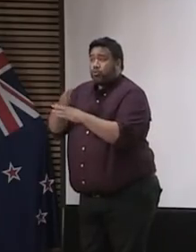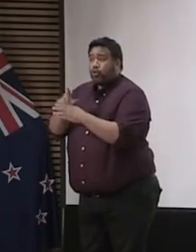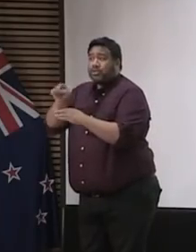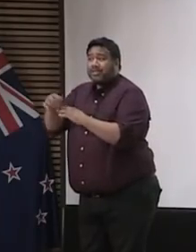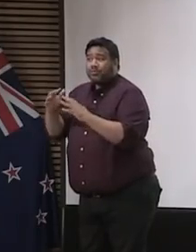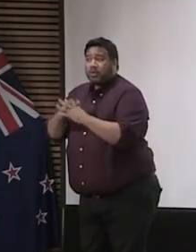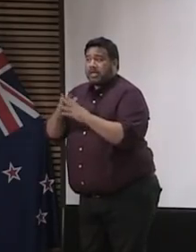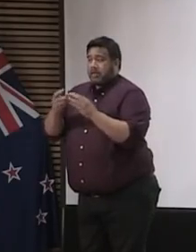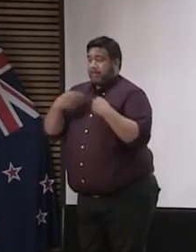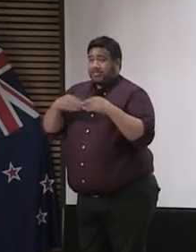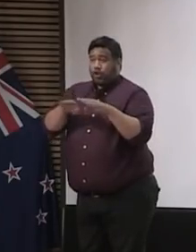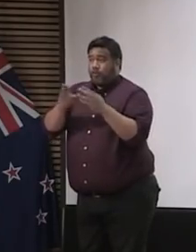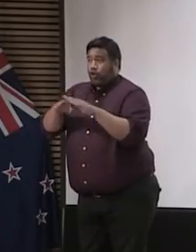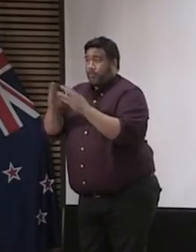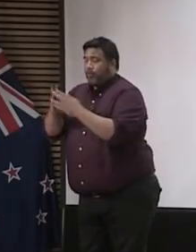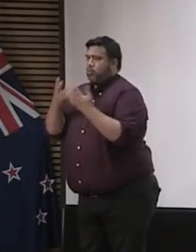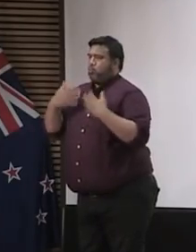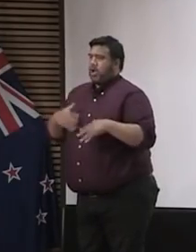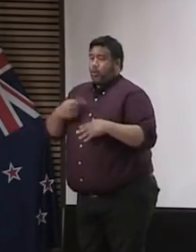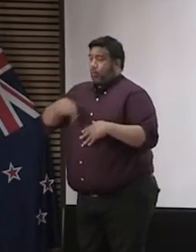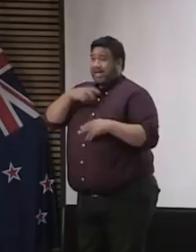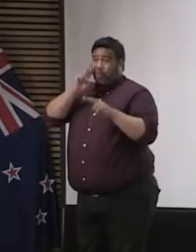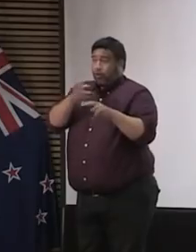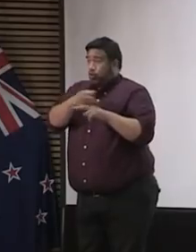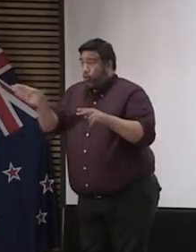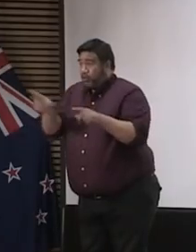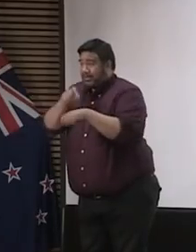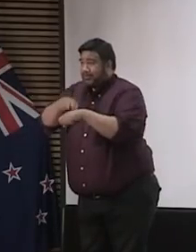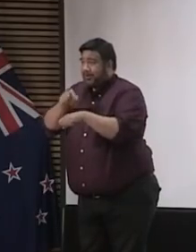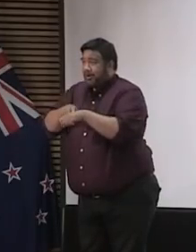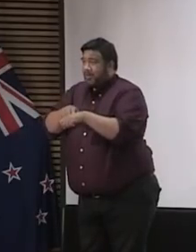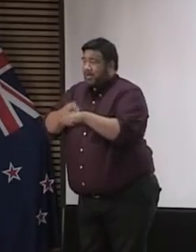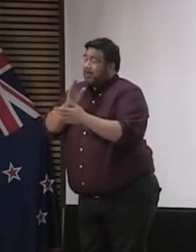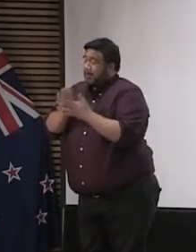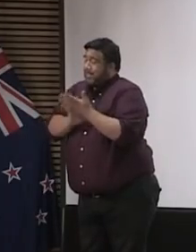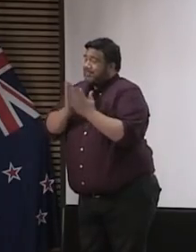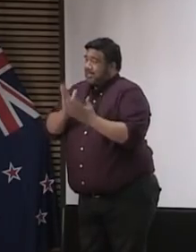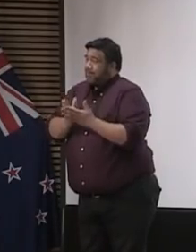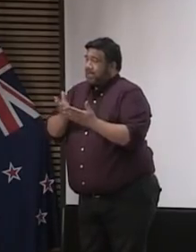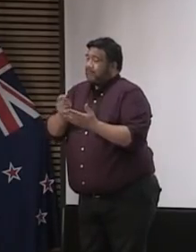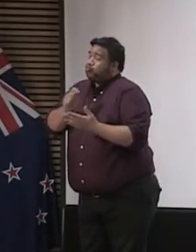bepossible to be presenteverywhere. This is ahigh-trust model.